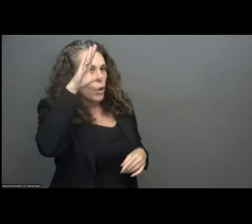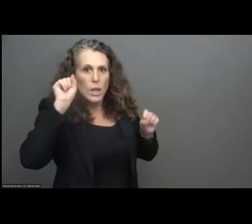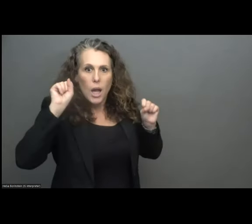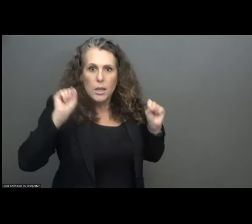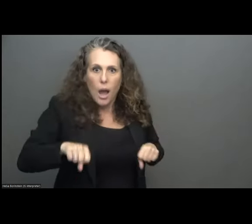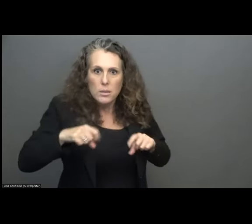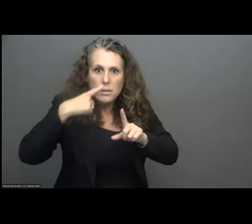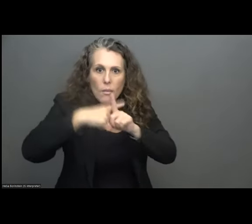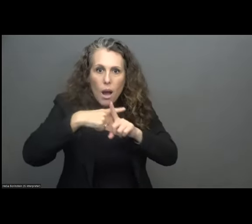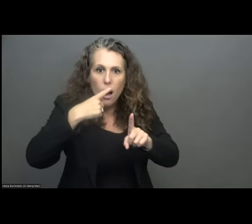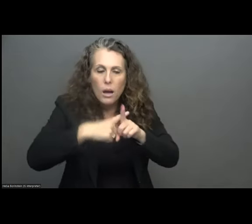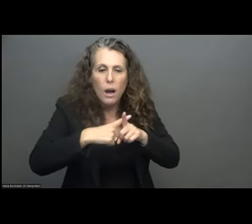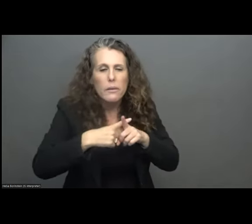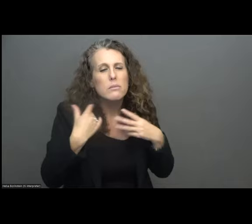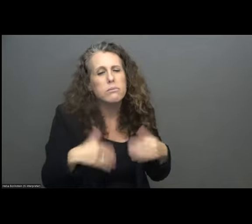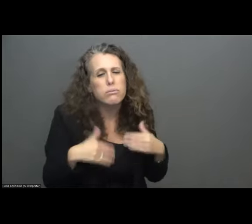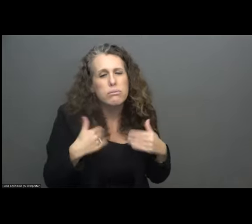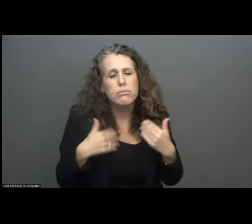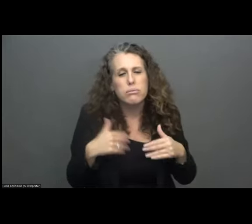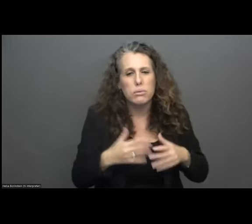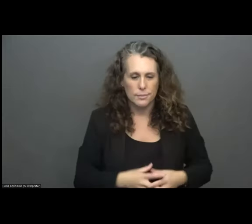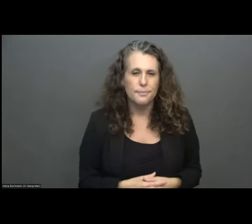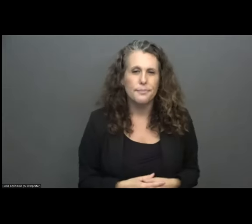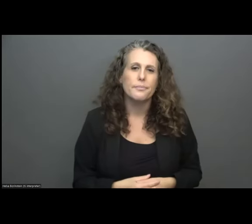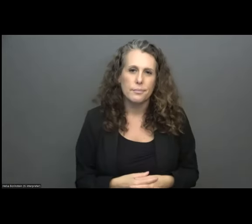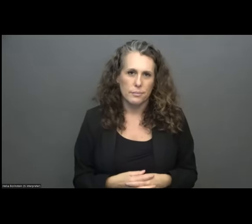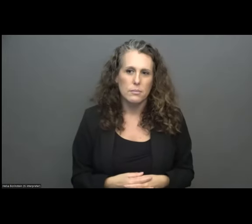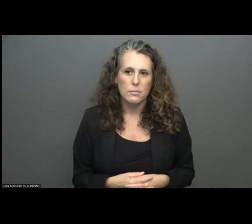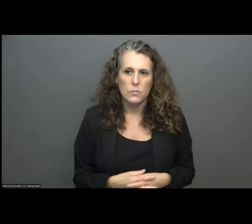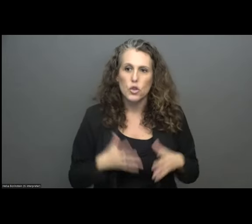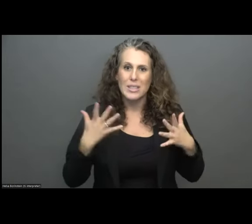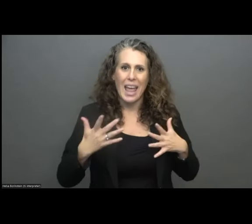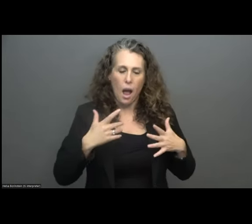his attitude to fit as a football field is he, famous for our monitoring